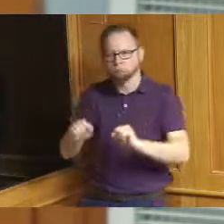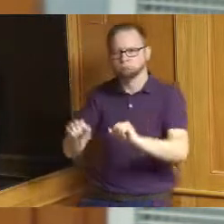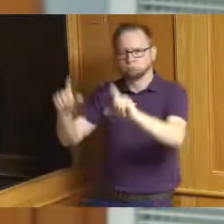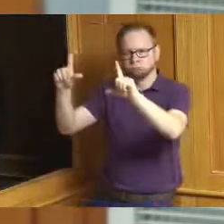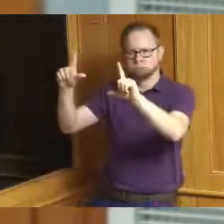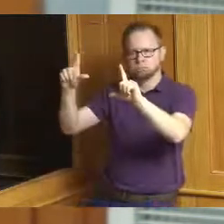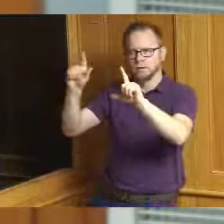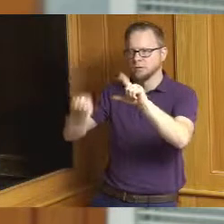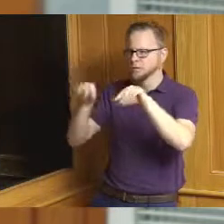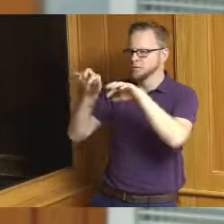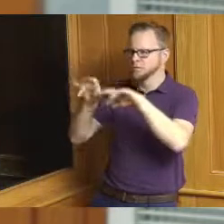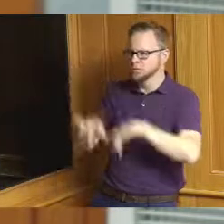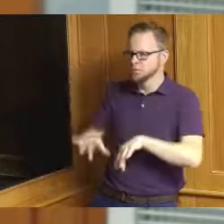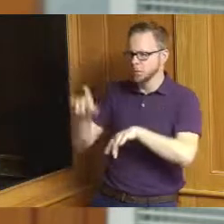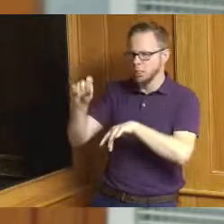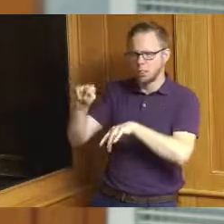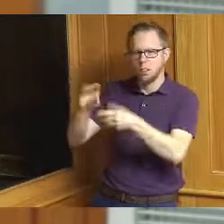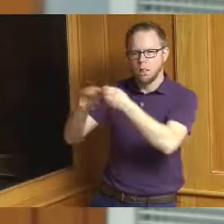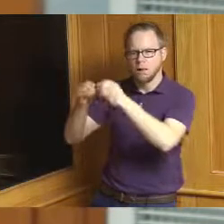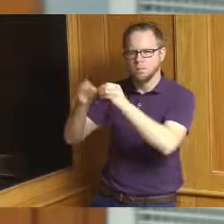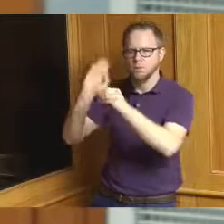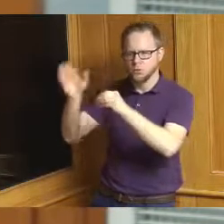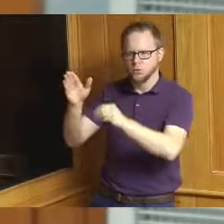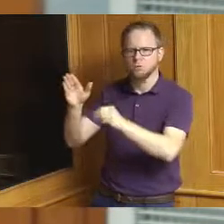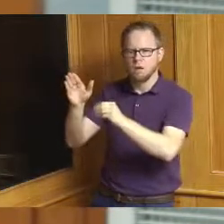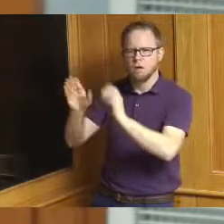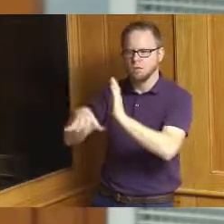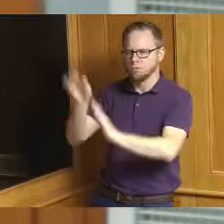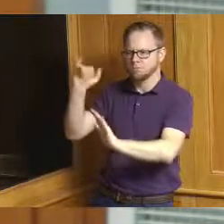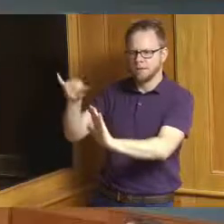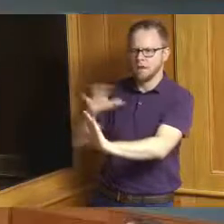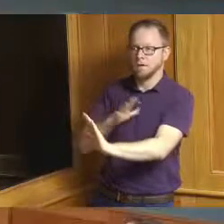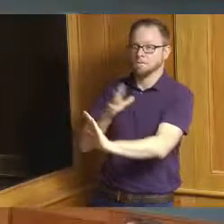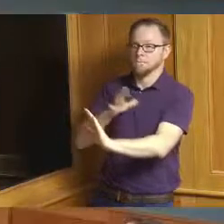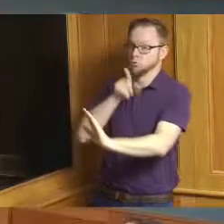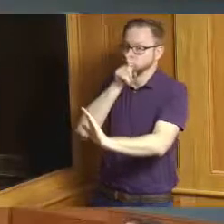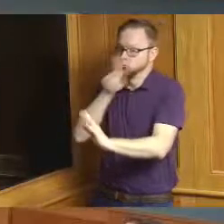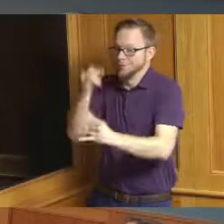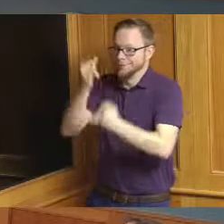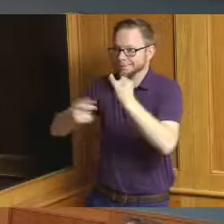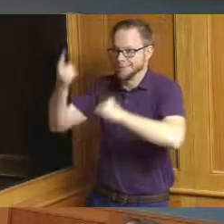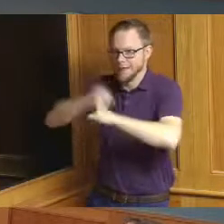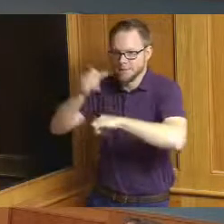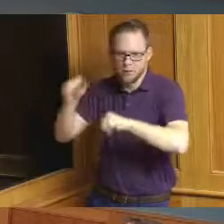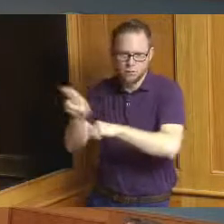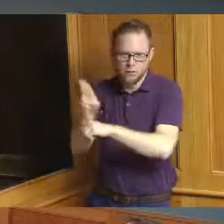the official date okay great thank you thanks for everything Greg Commissioner we always talk about